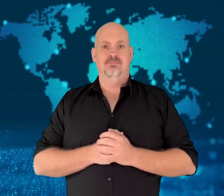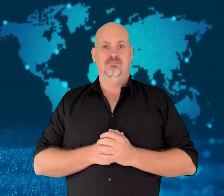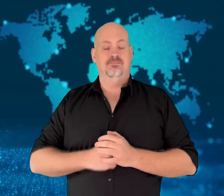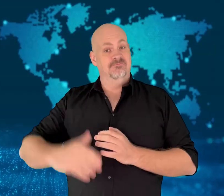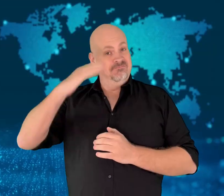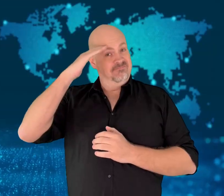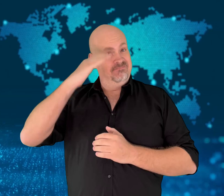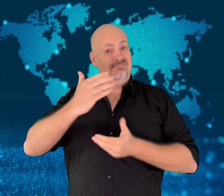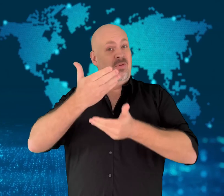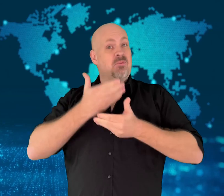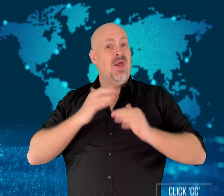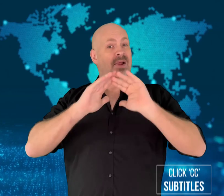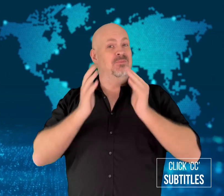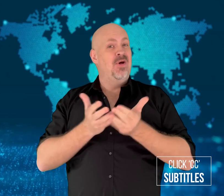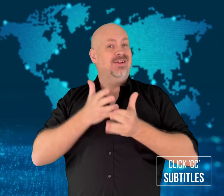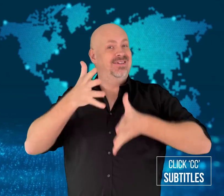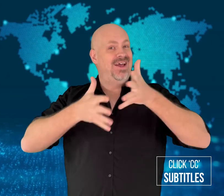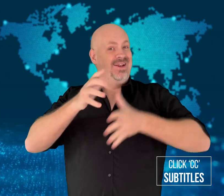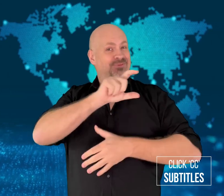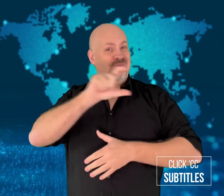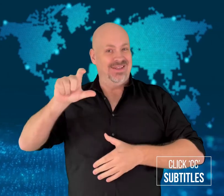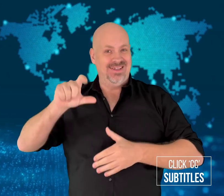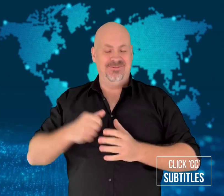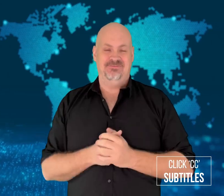Welcome to WorldSign Week!